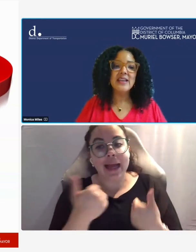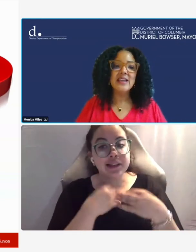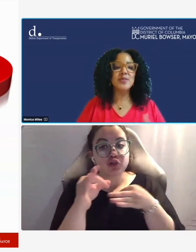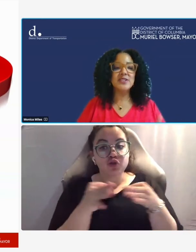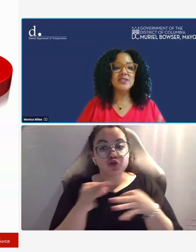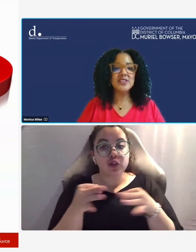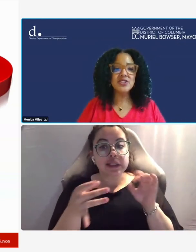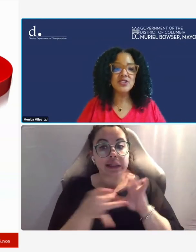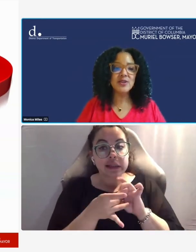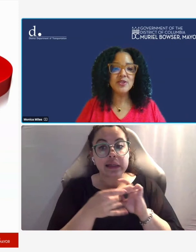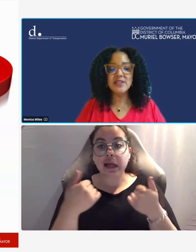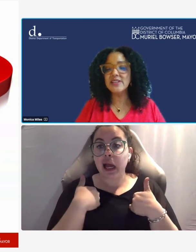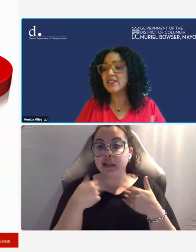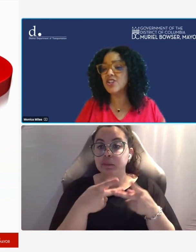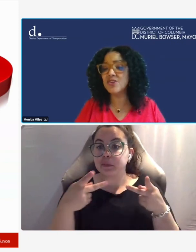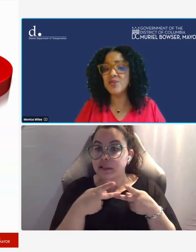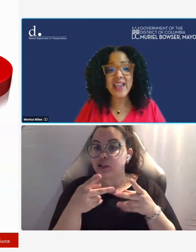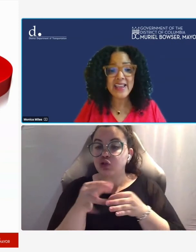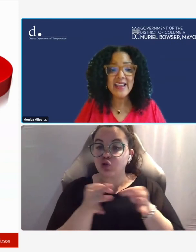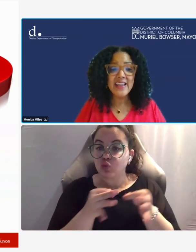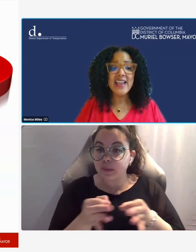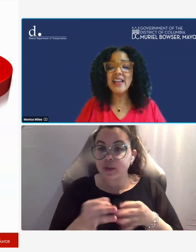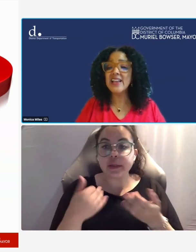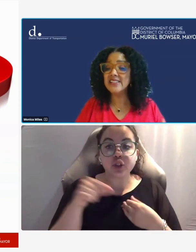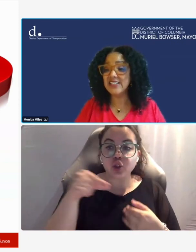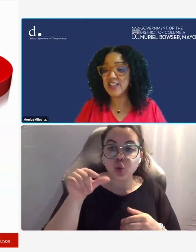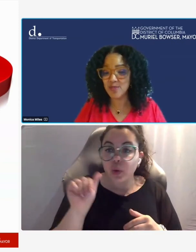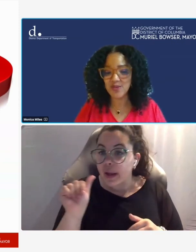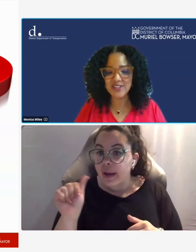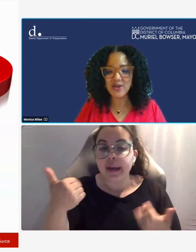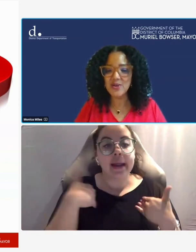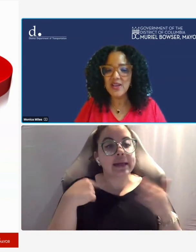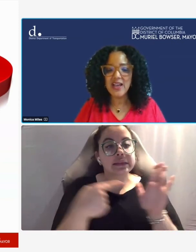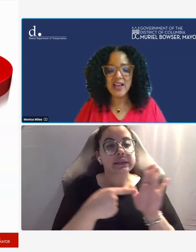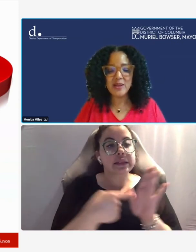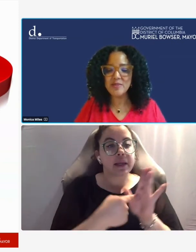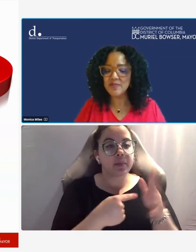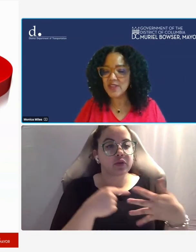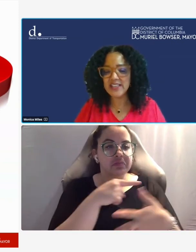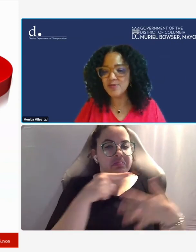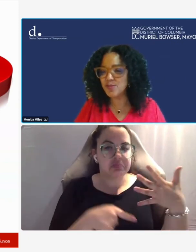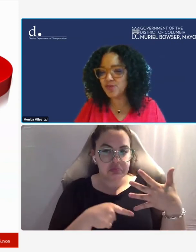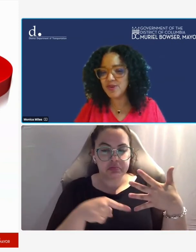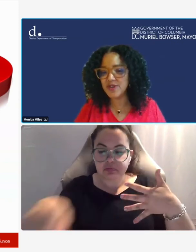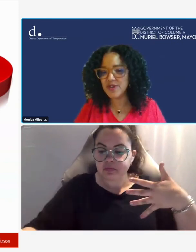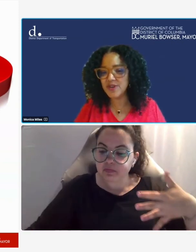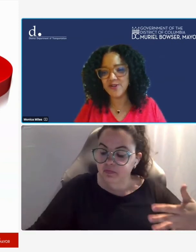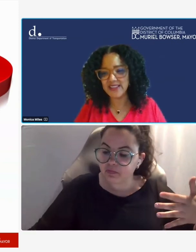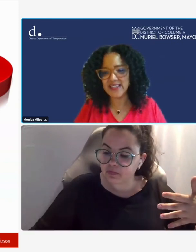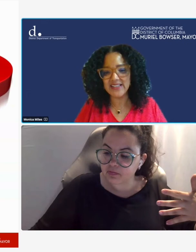it has a position description link it has q a and it has an example so um it's pretty user friendly